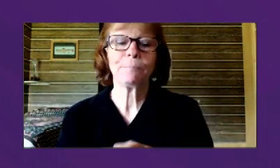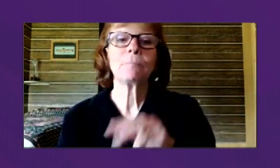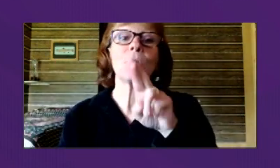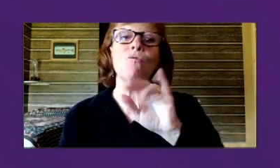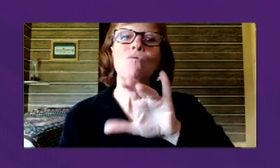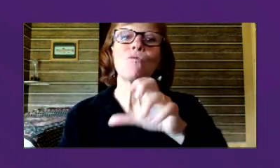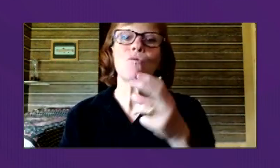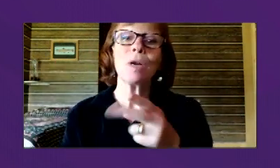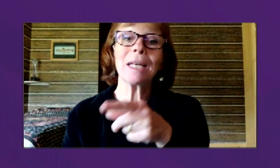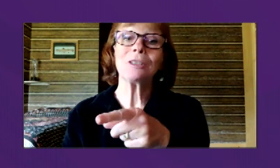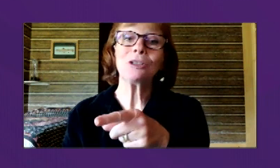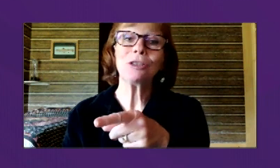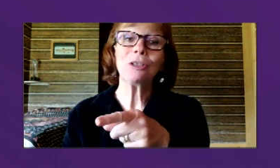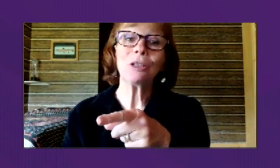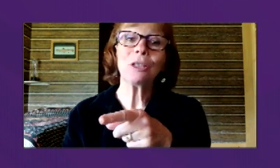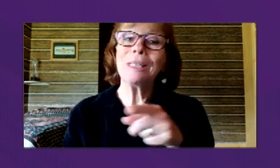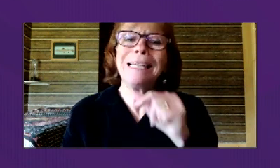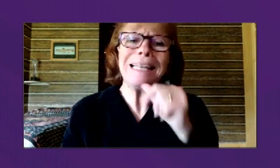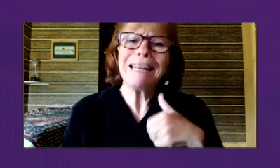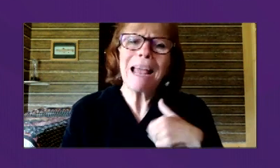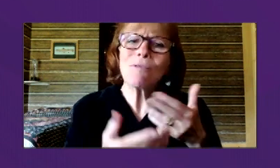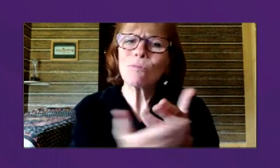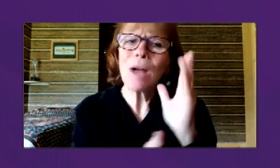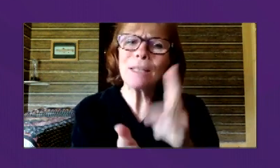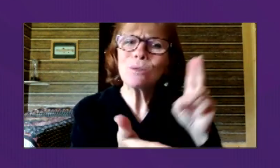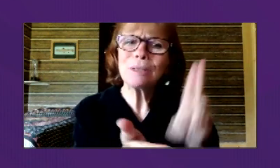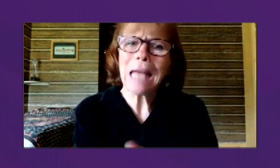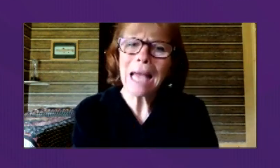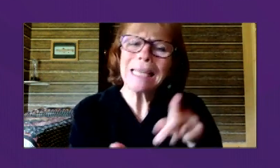he never had this right to sign the treaty since he was not the leader of the Cherokee Nation.